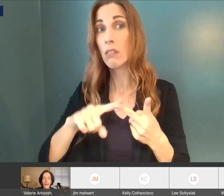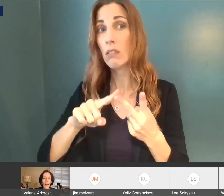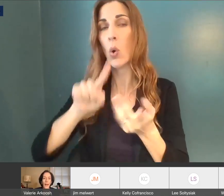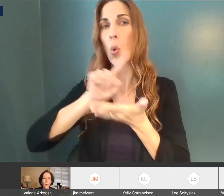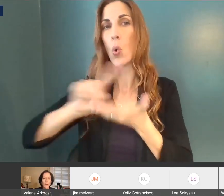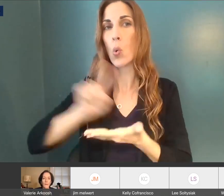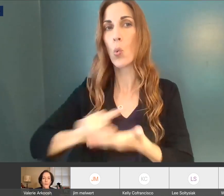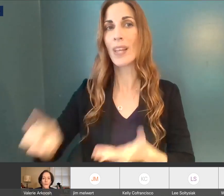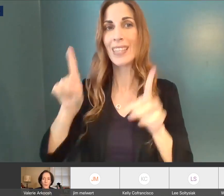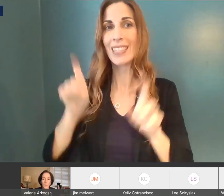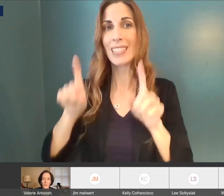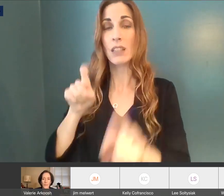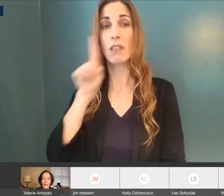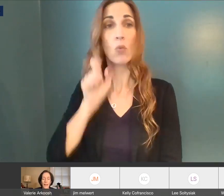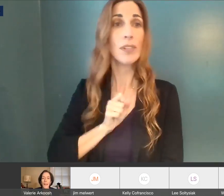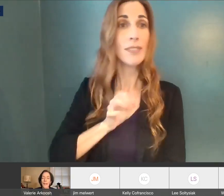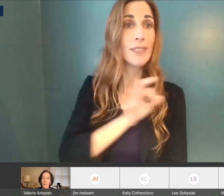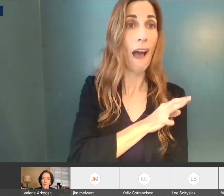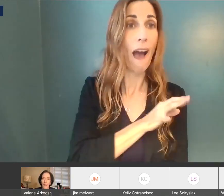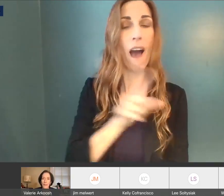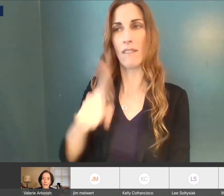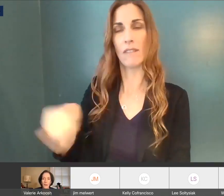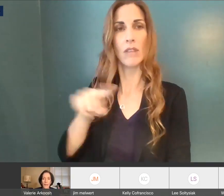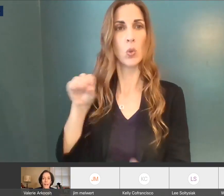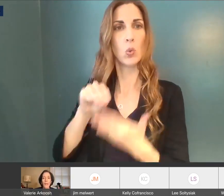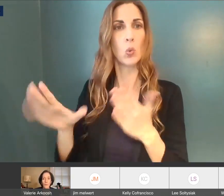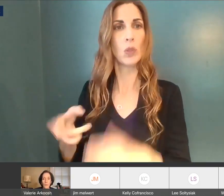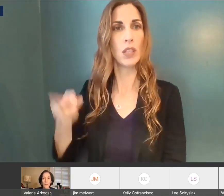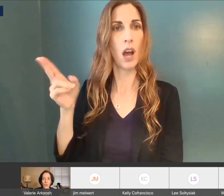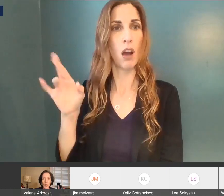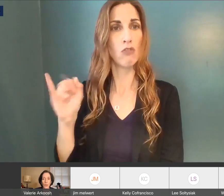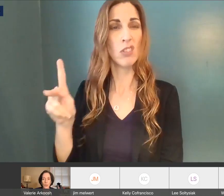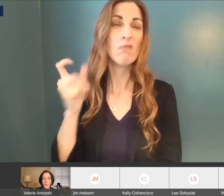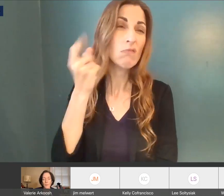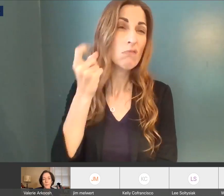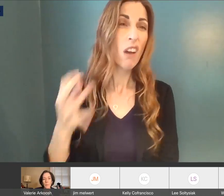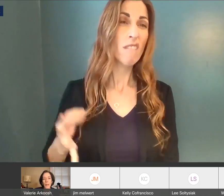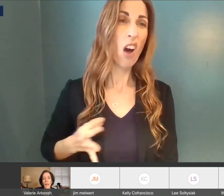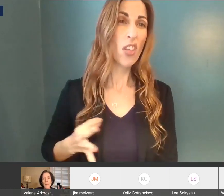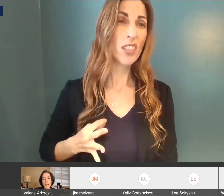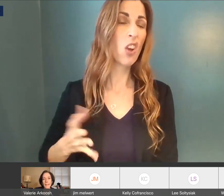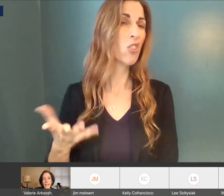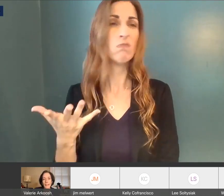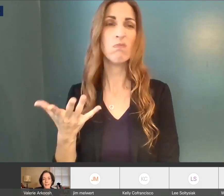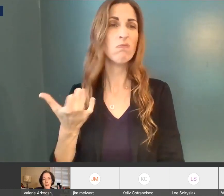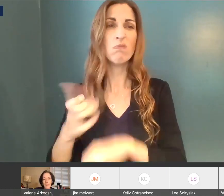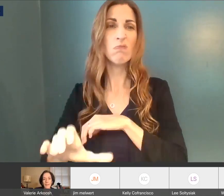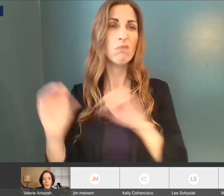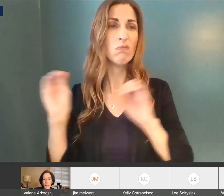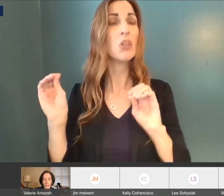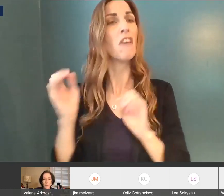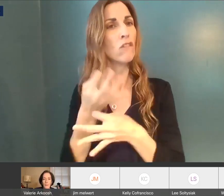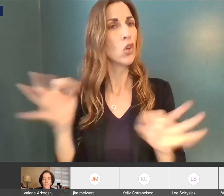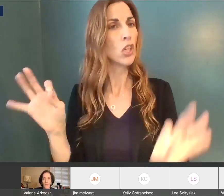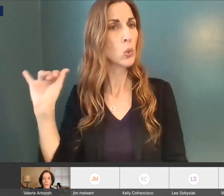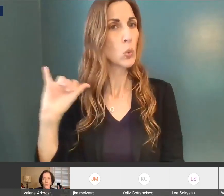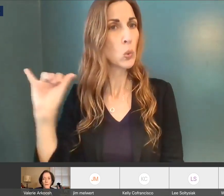and high-risk students. It's voluntary and free of charge. By conducting tests on campus, school